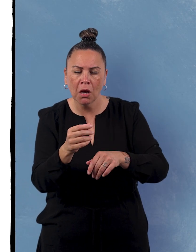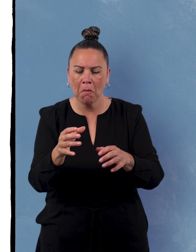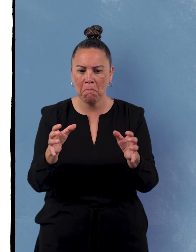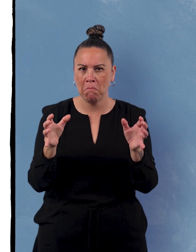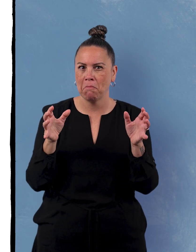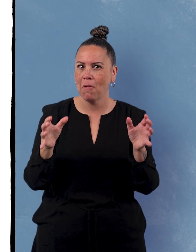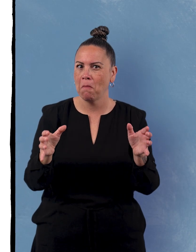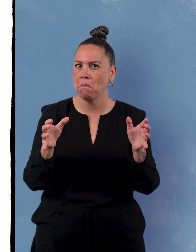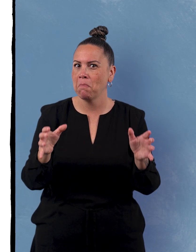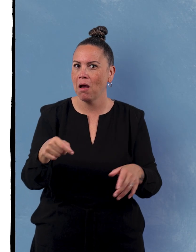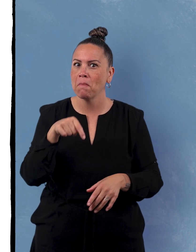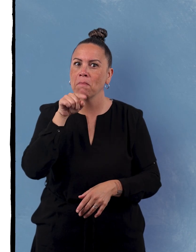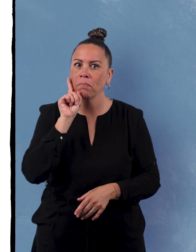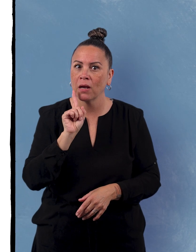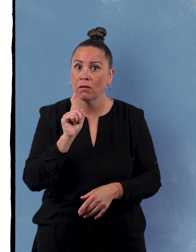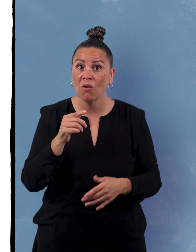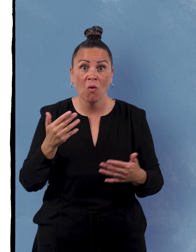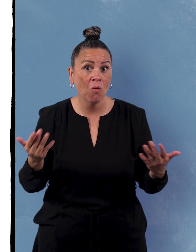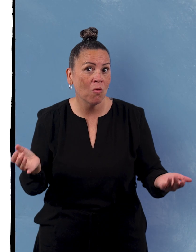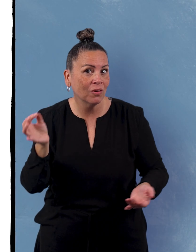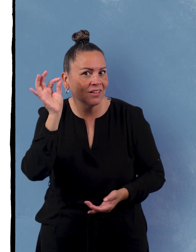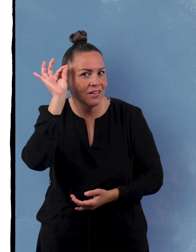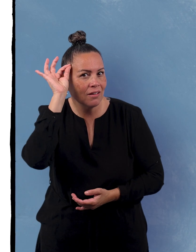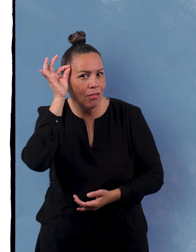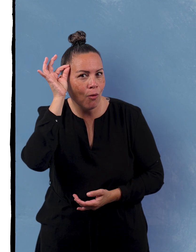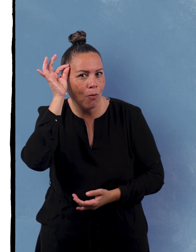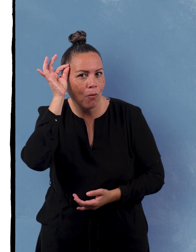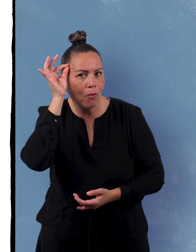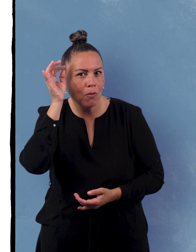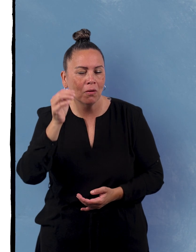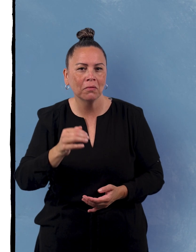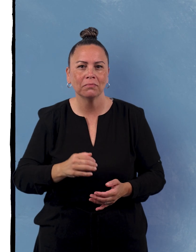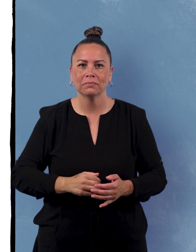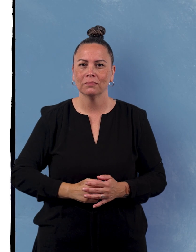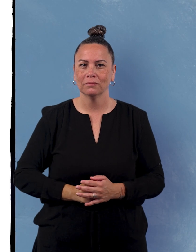and some are even pink or yellow!